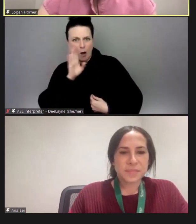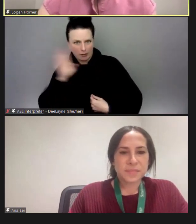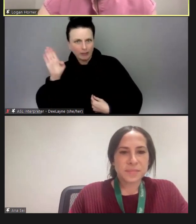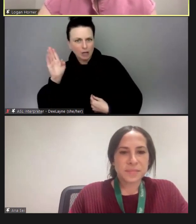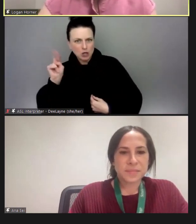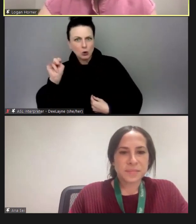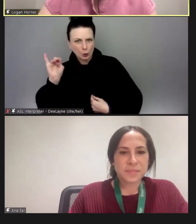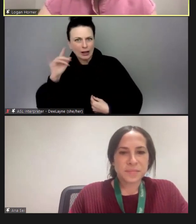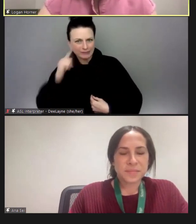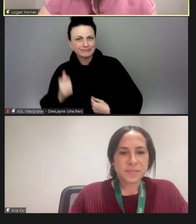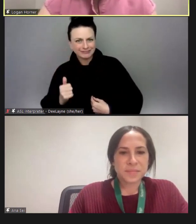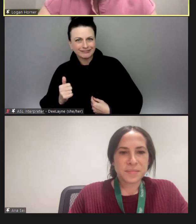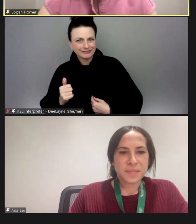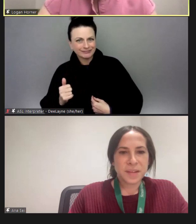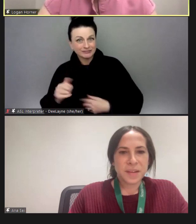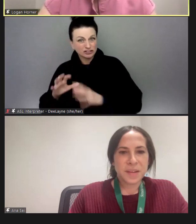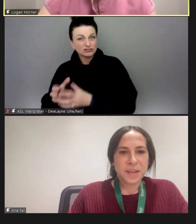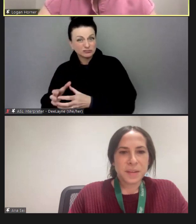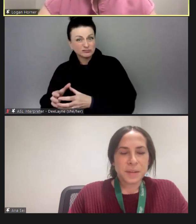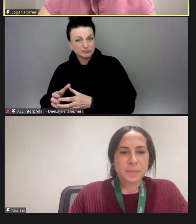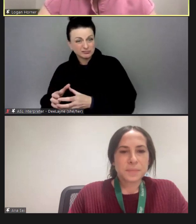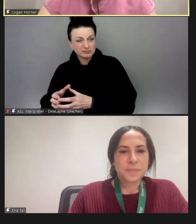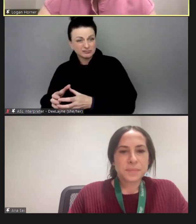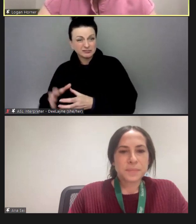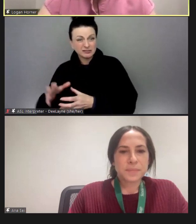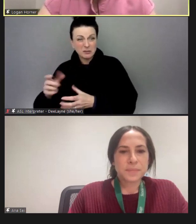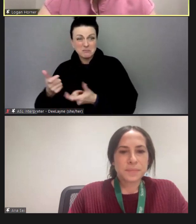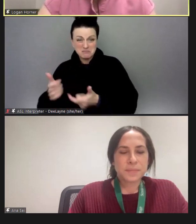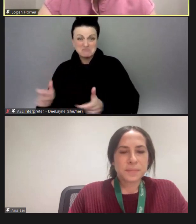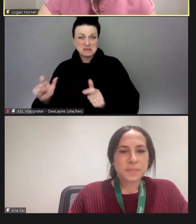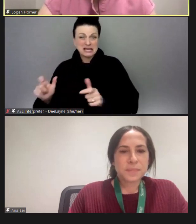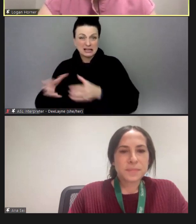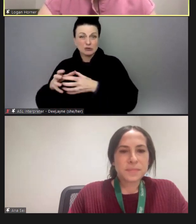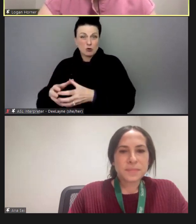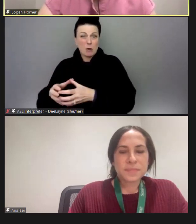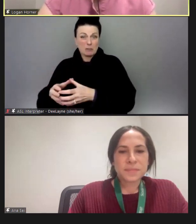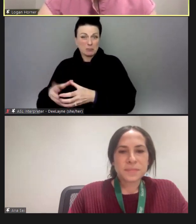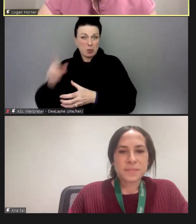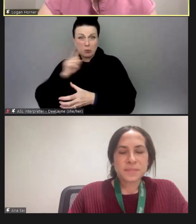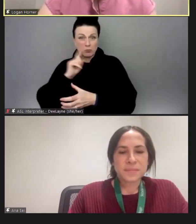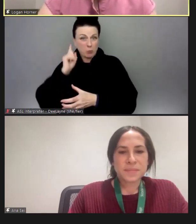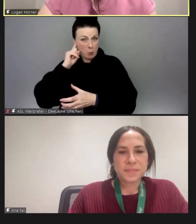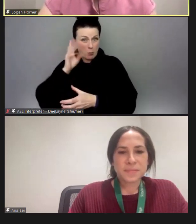we have a fair chunk of kids with